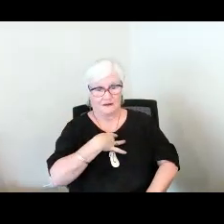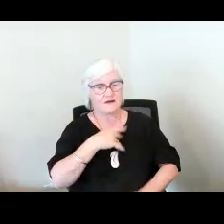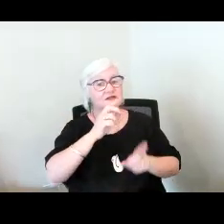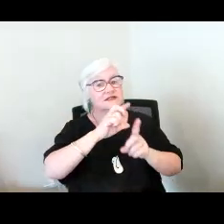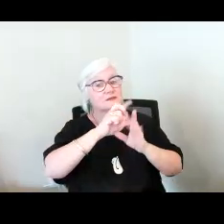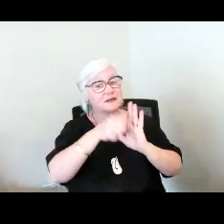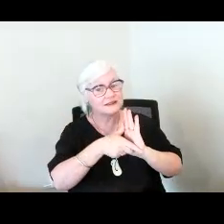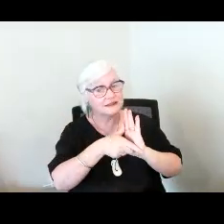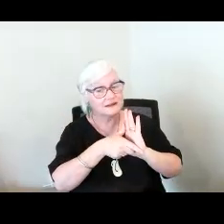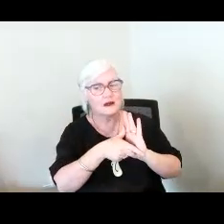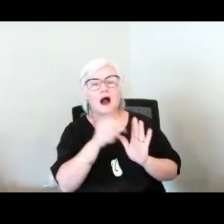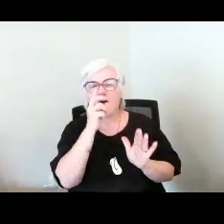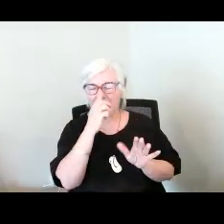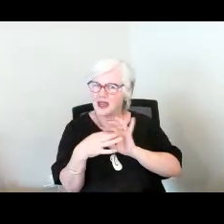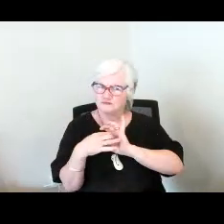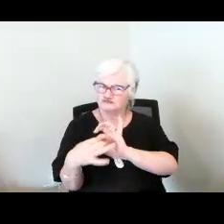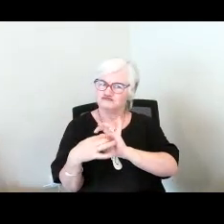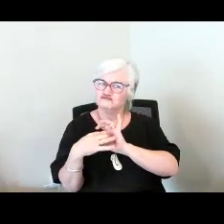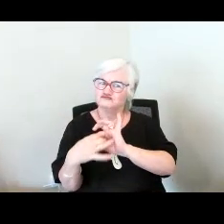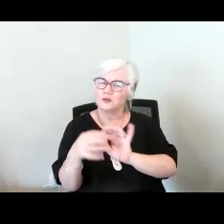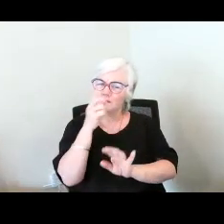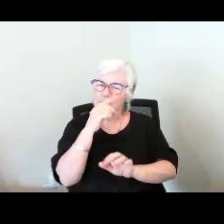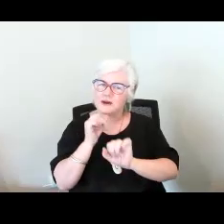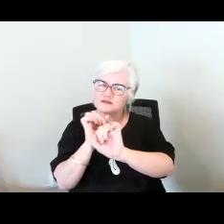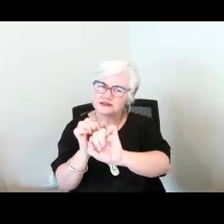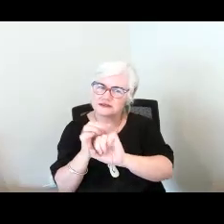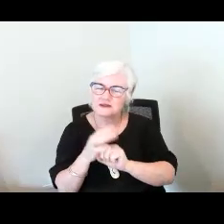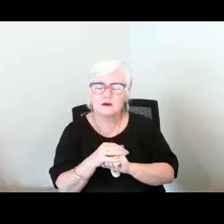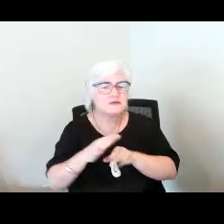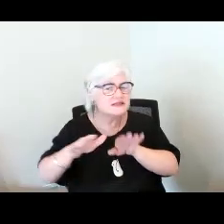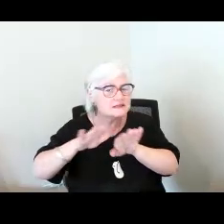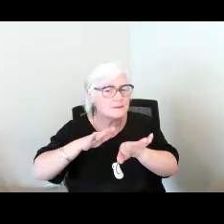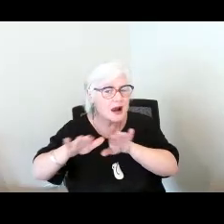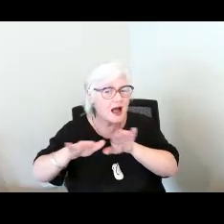to connect to the people we visit. I have similar experiences with self-confidence